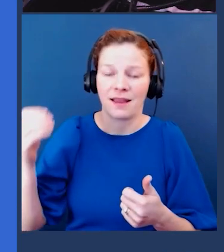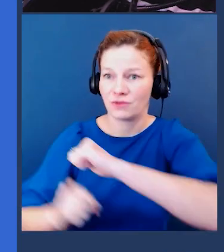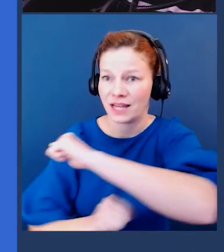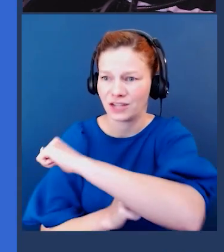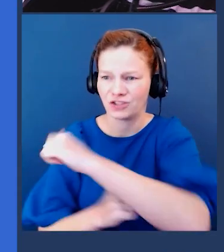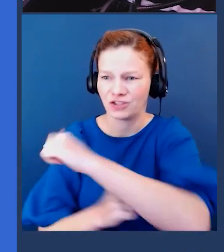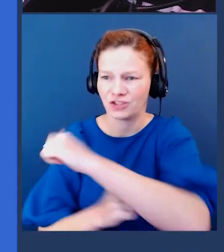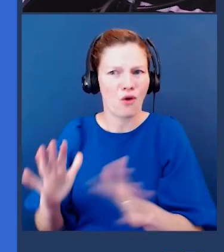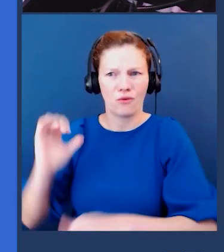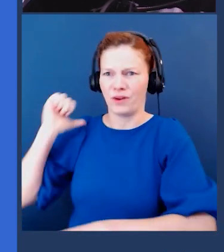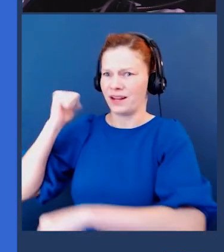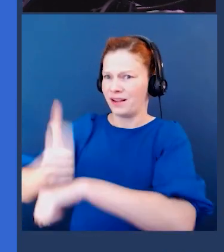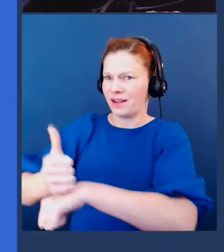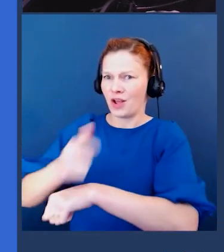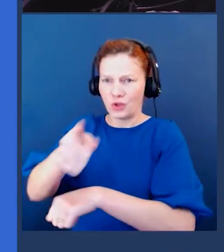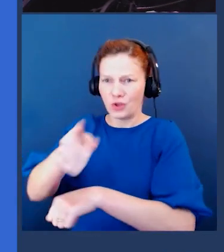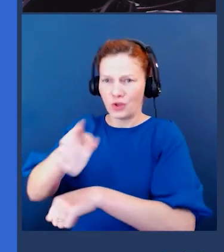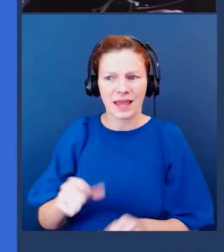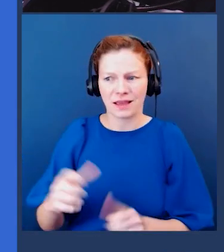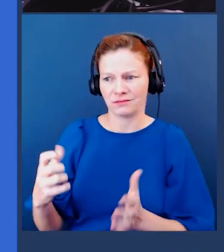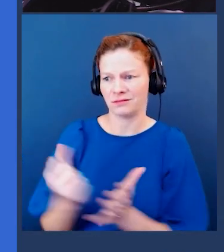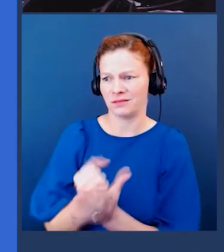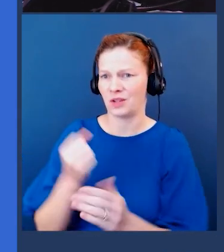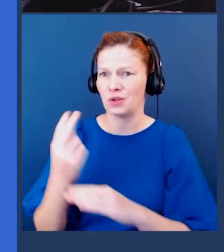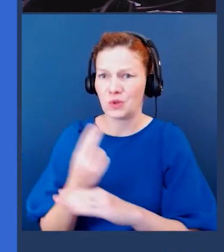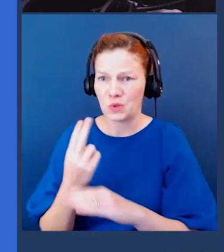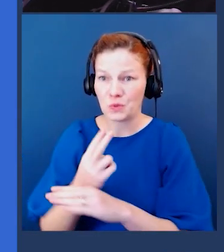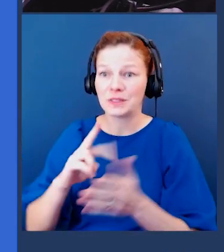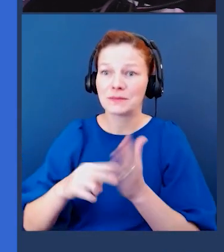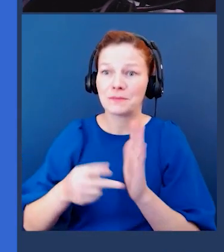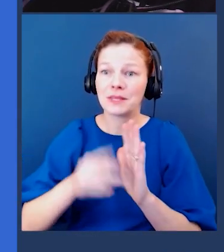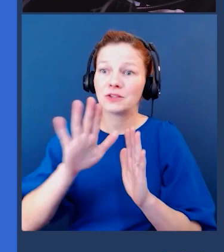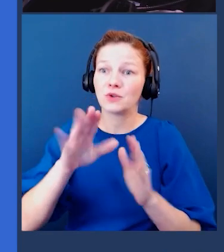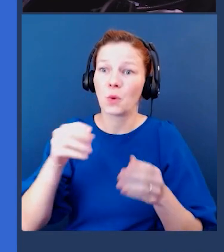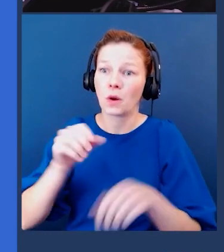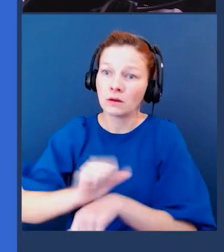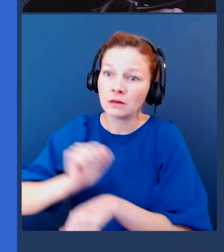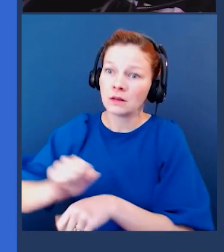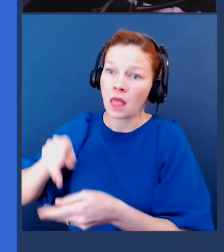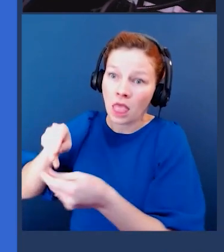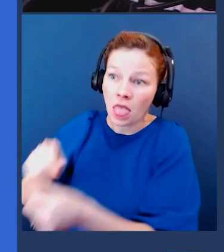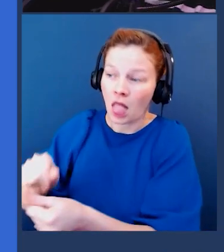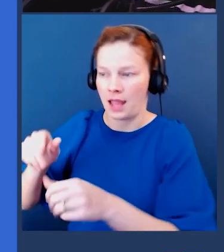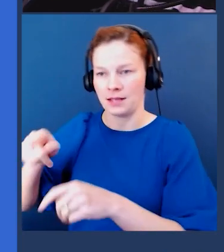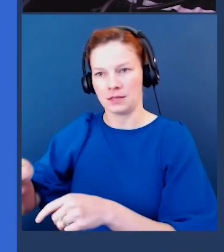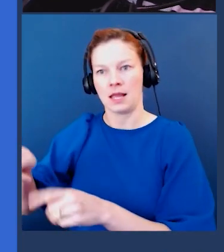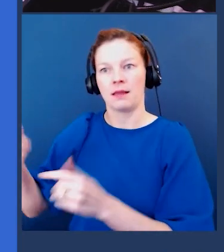So you can concentrate on, of course, the game itself. So ability to XP earn your characters,